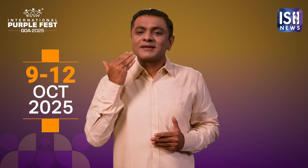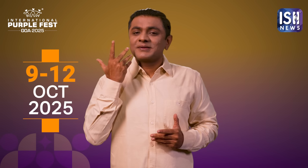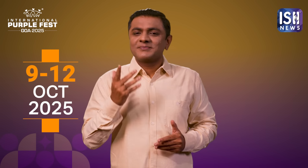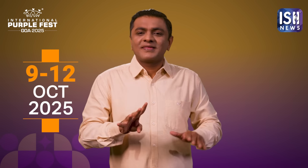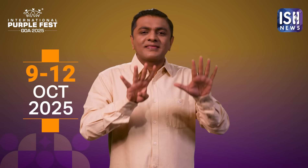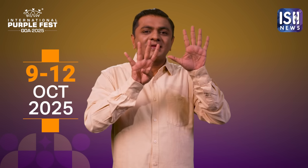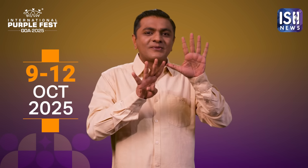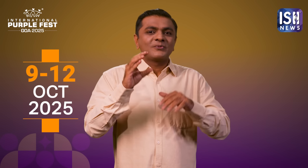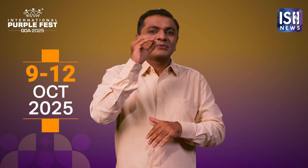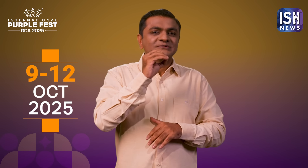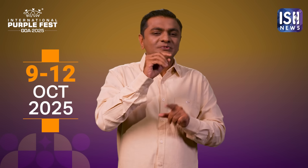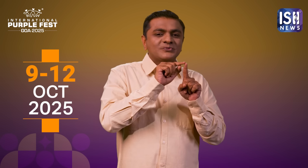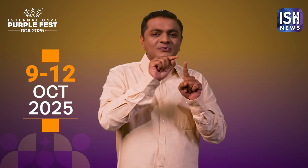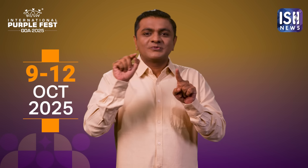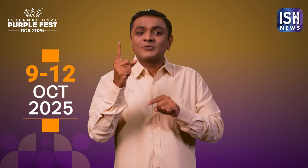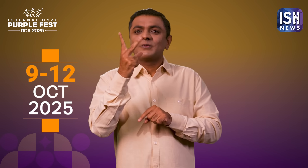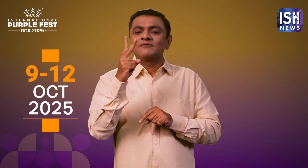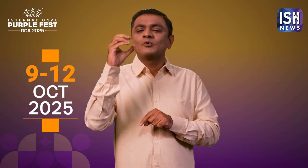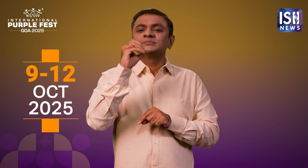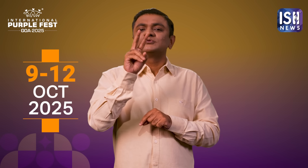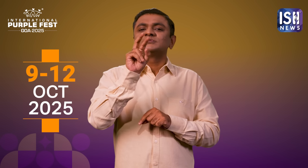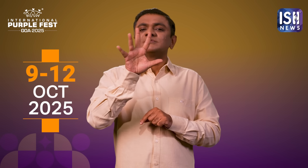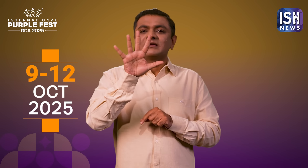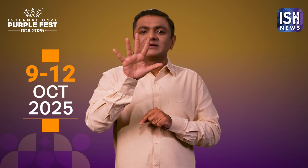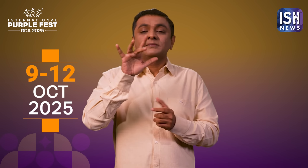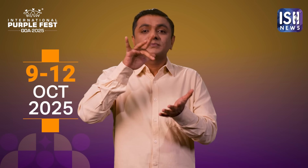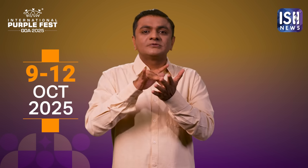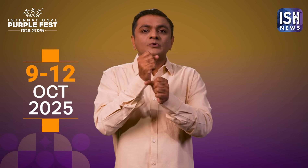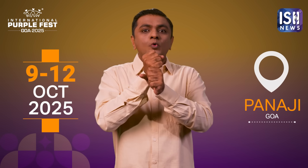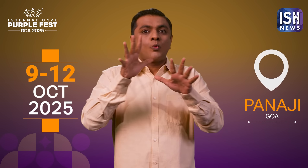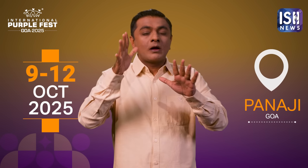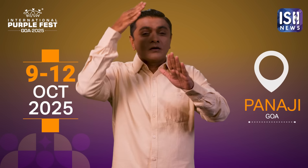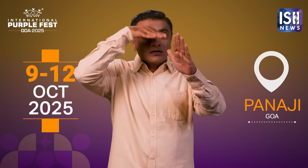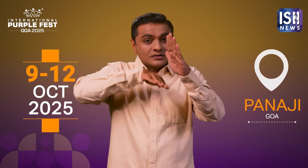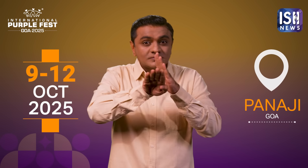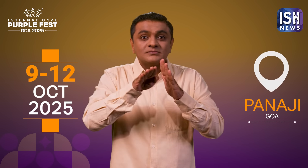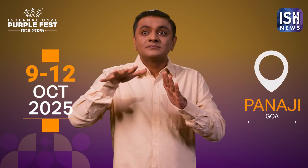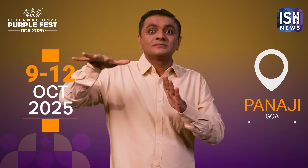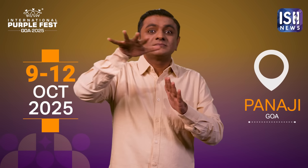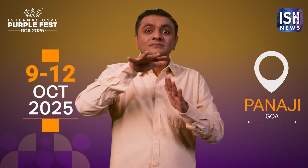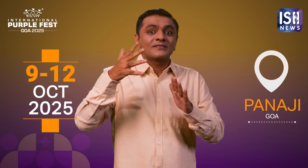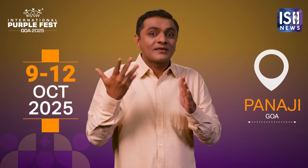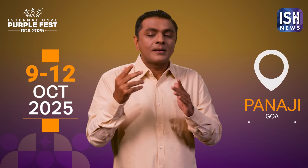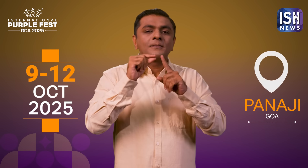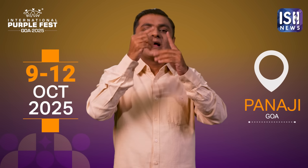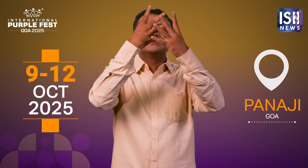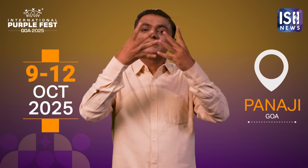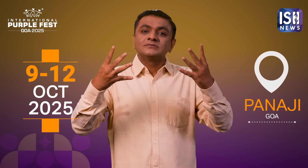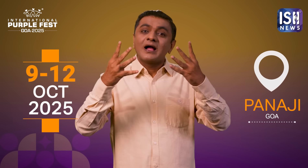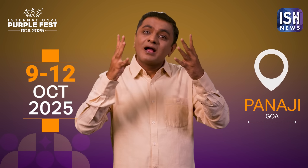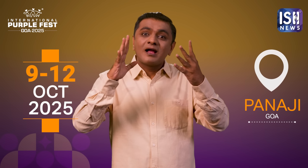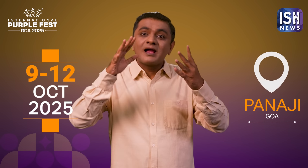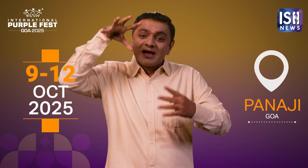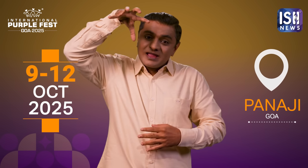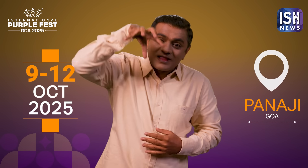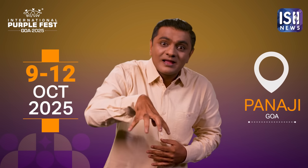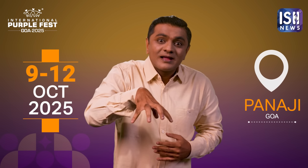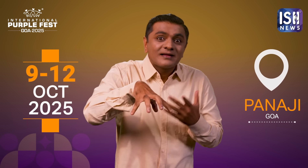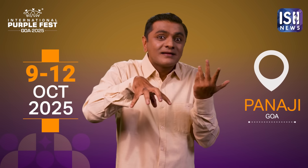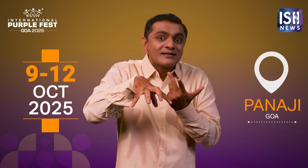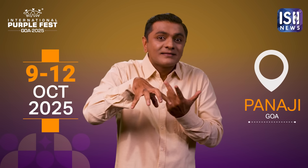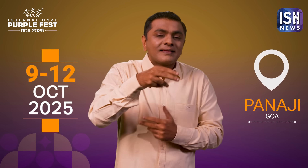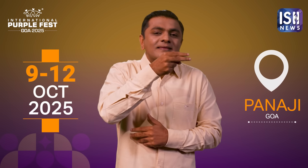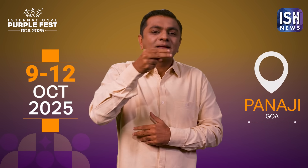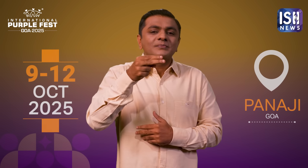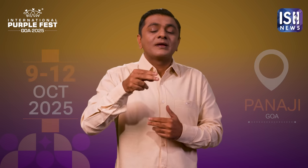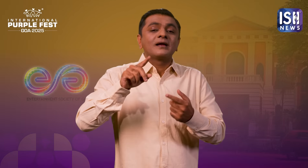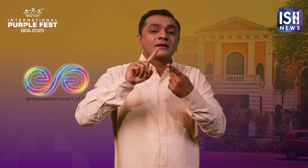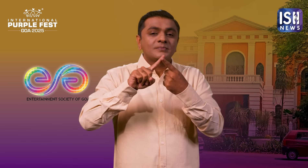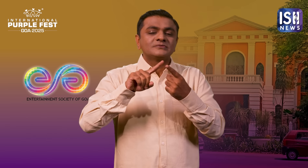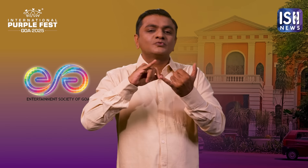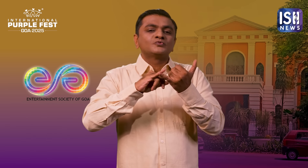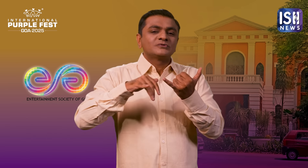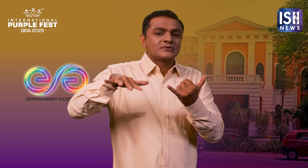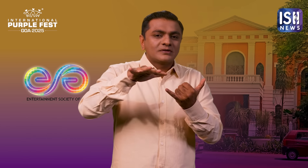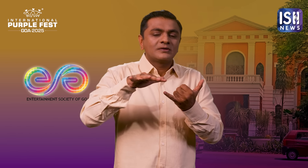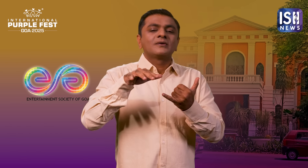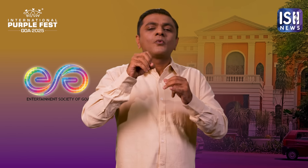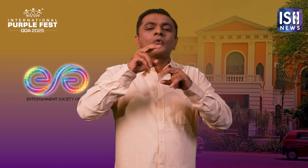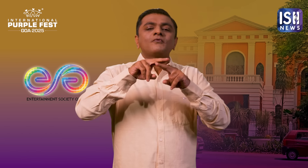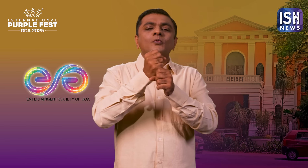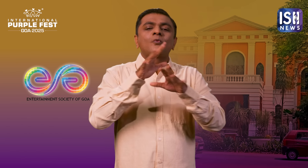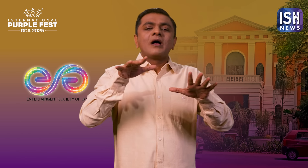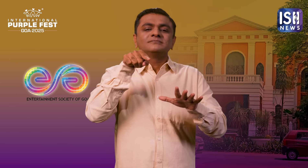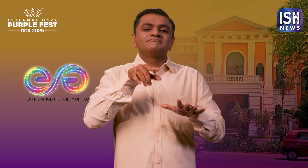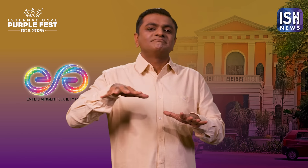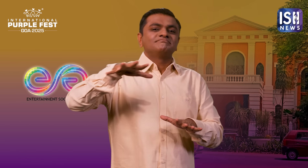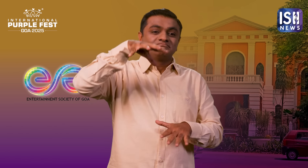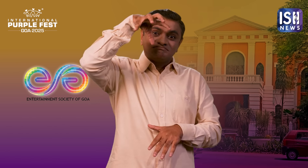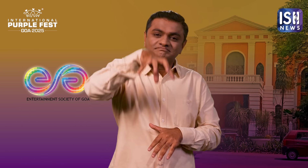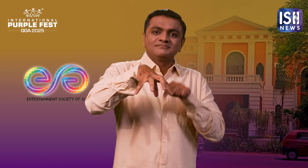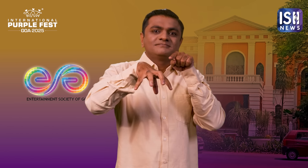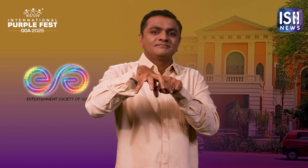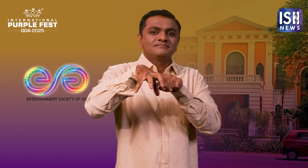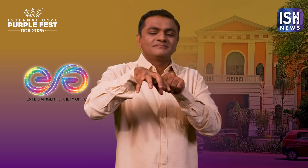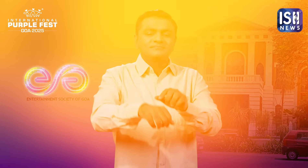It'll be held from 9th to 12th October 2025 in Panaji, Goa, at the Entertainment Society of Goa.